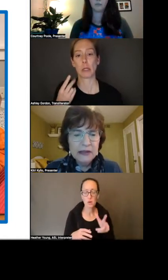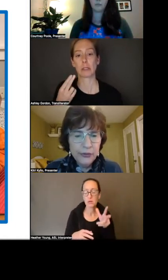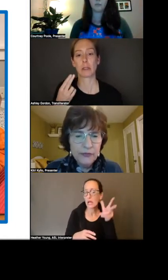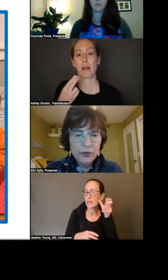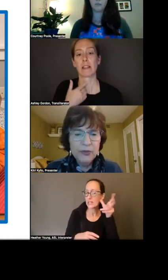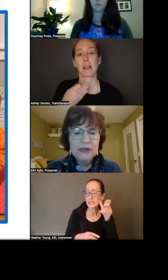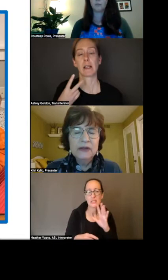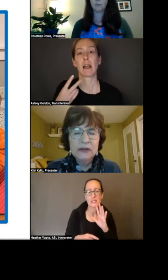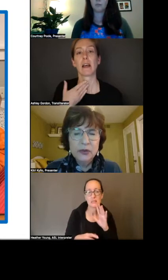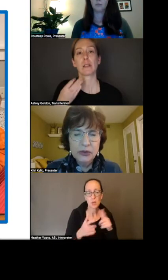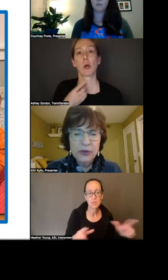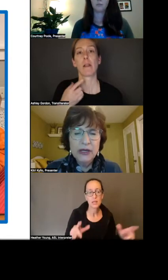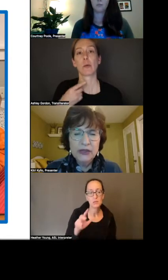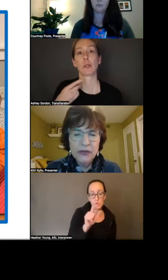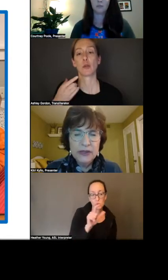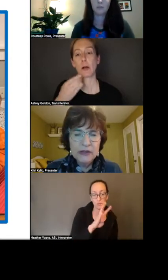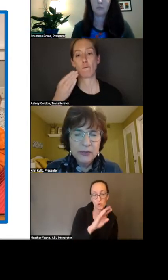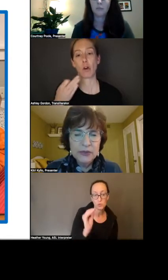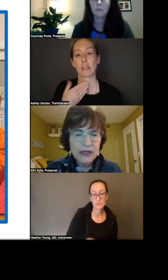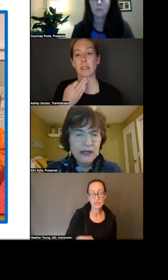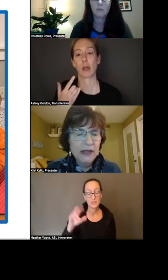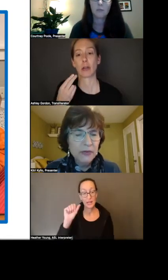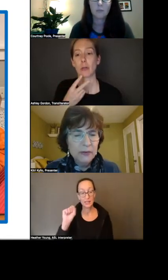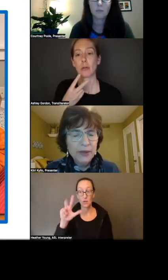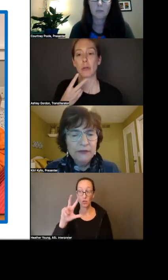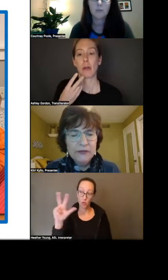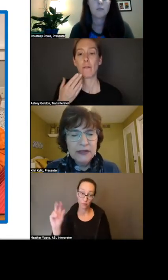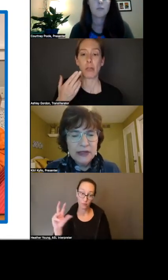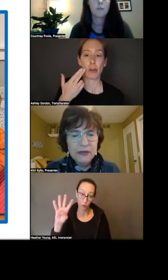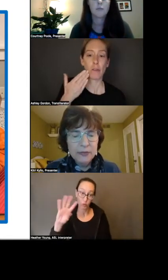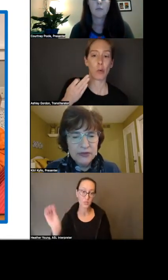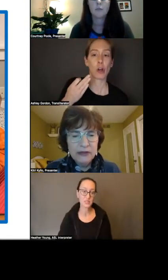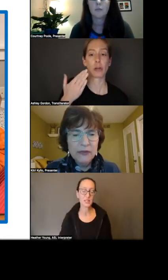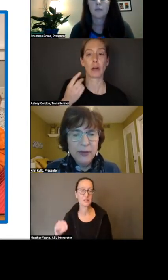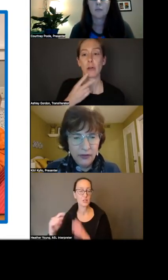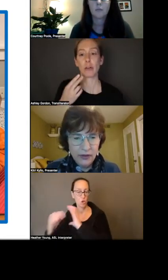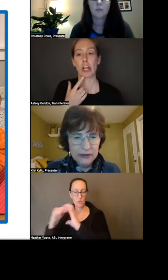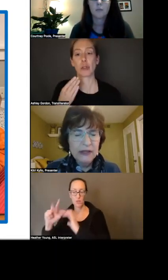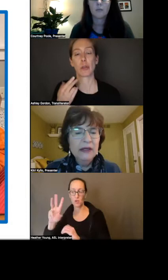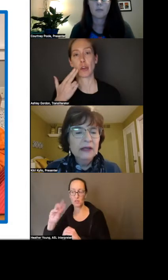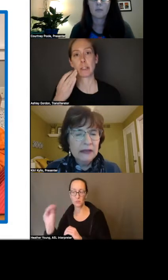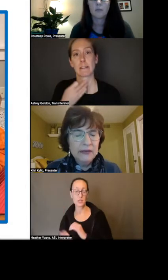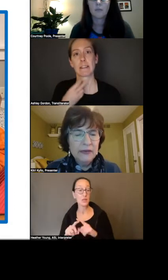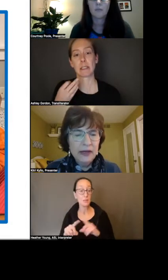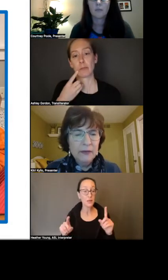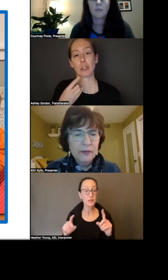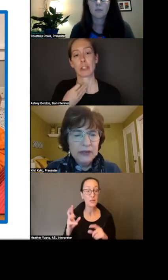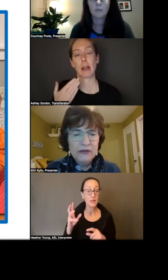ASL 34 percent, total communication 36 percent. But 57 percent of the parents said that they had received